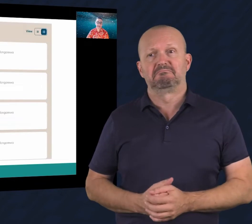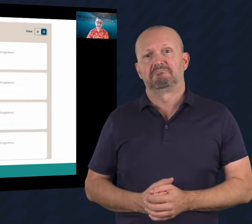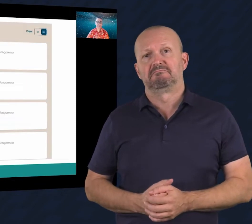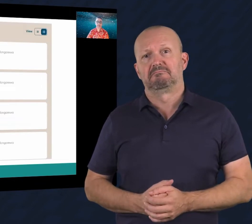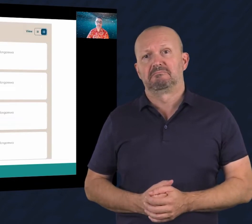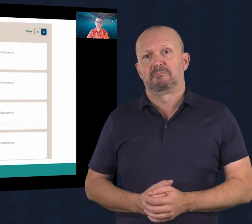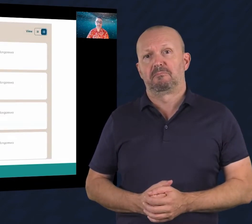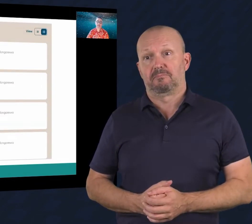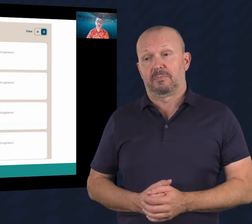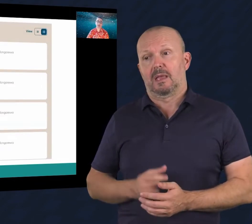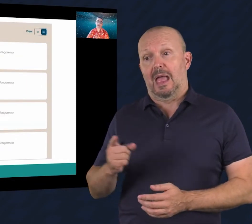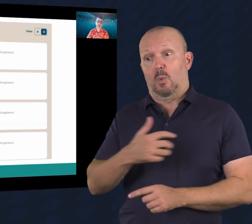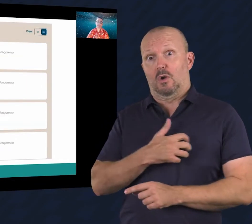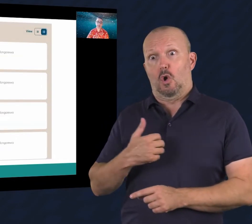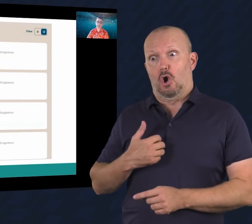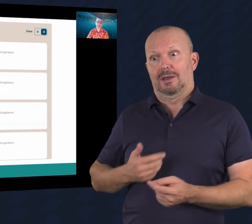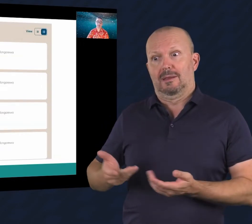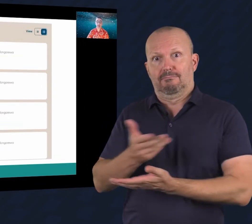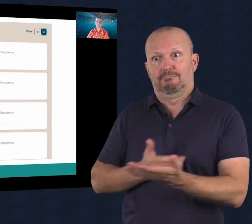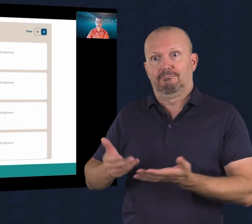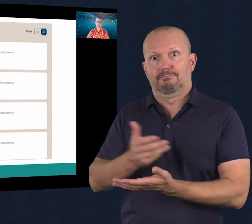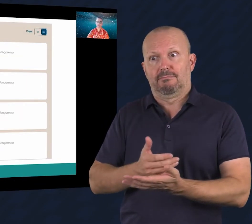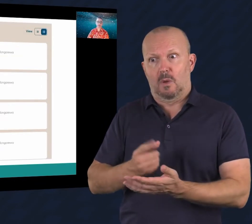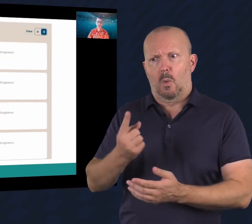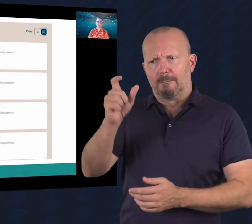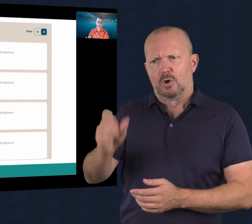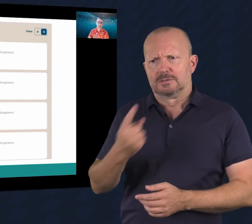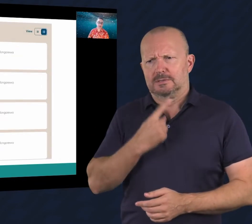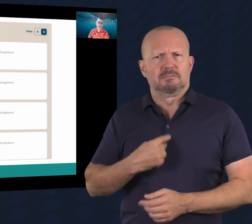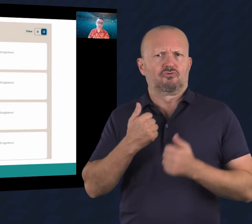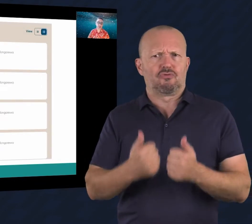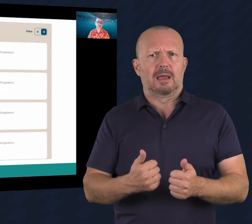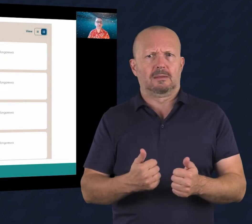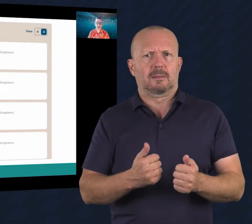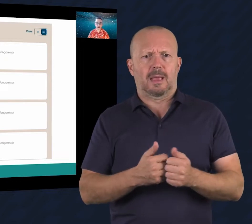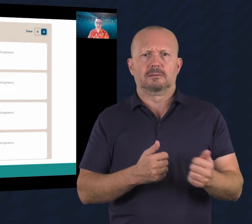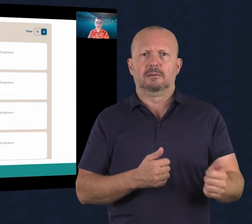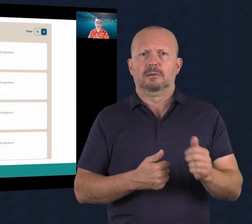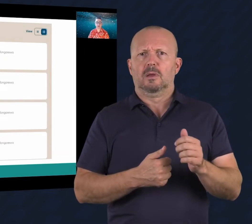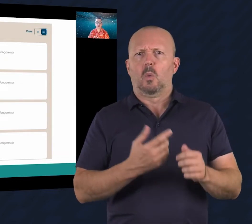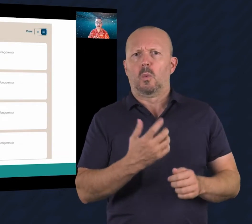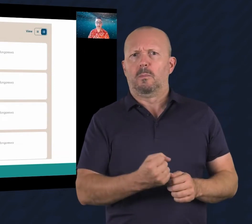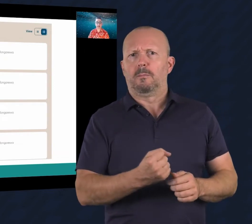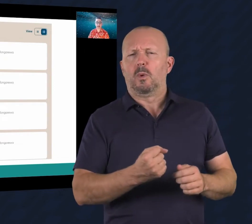Damon Salesa said to us at one of our early sessions, It's great that Te Papa has all these tapa beaters, beautifully photographed and with metadata